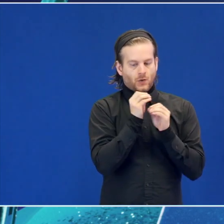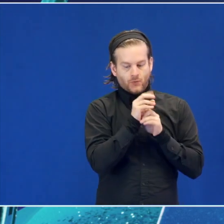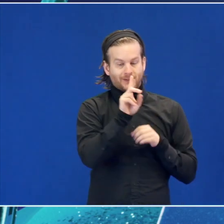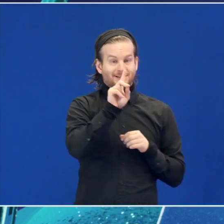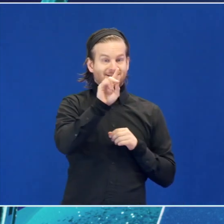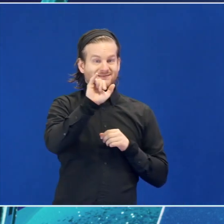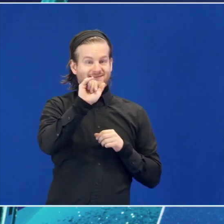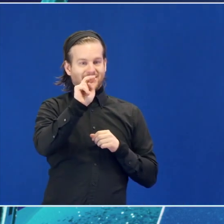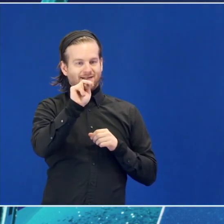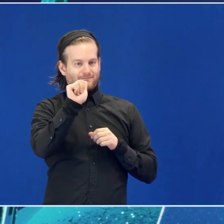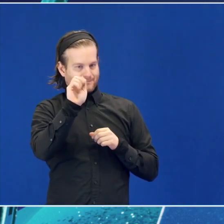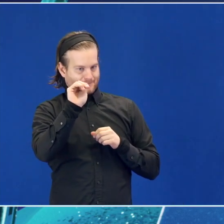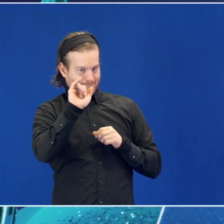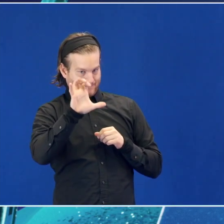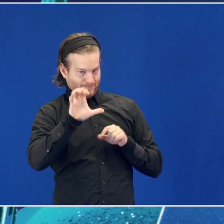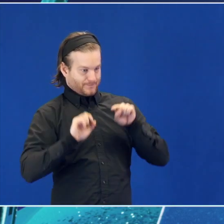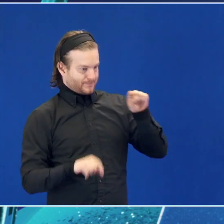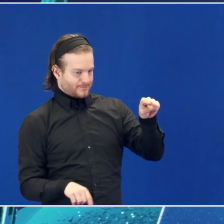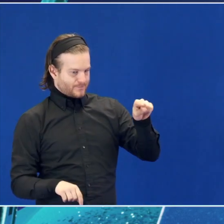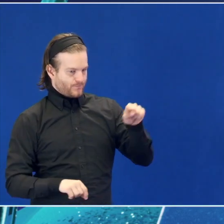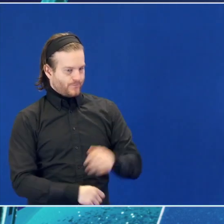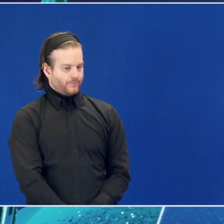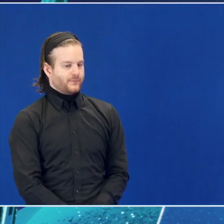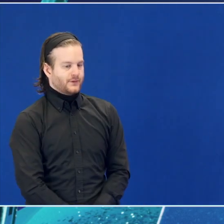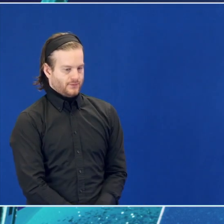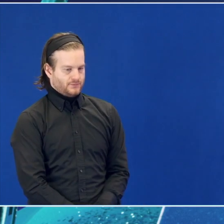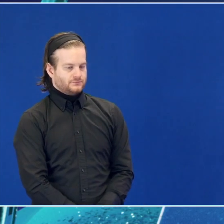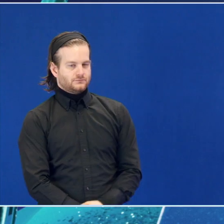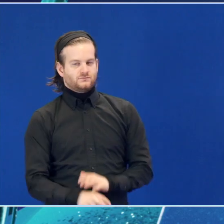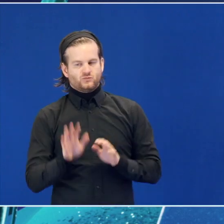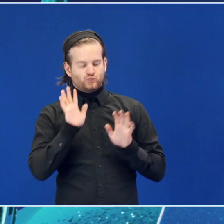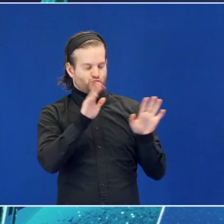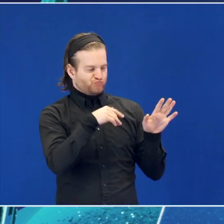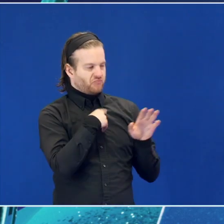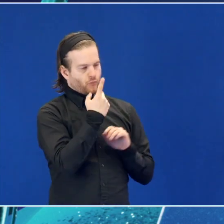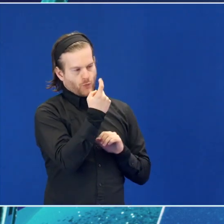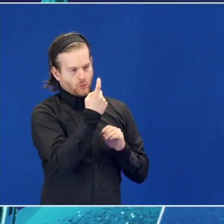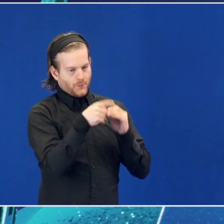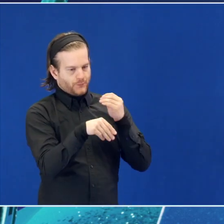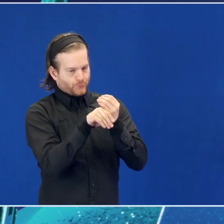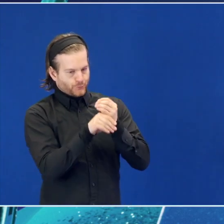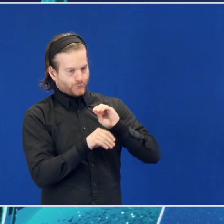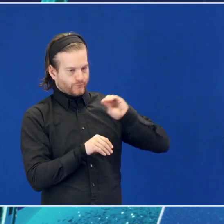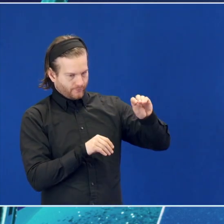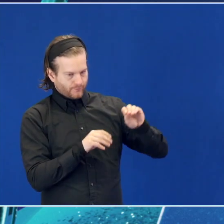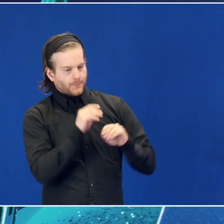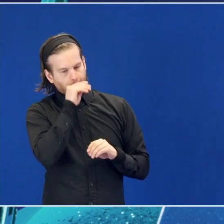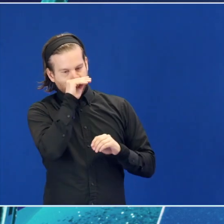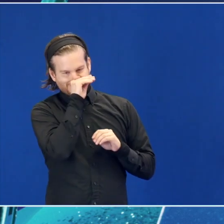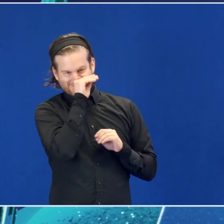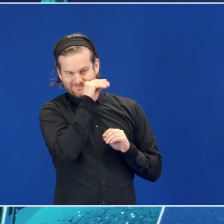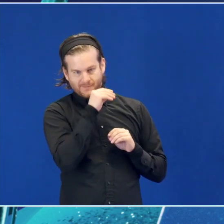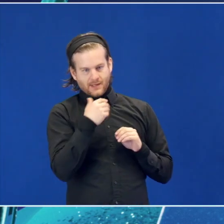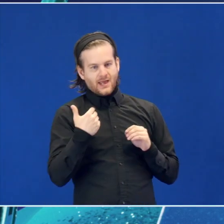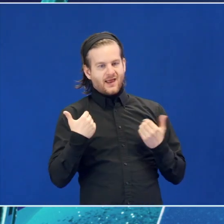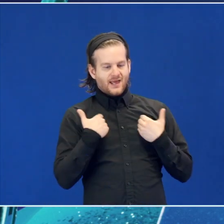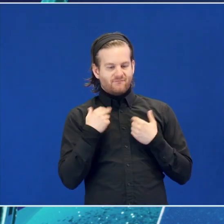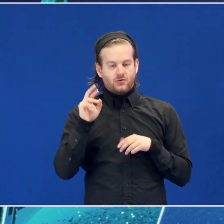We're talking about these sorts of things, and in some ways, there's a bigger risk that we haven't addressed yet.